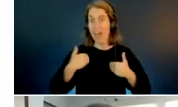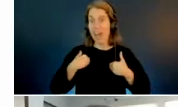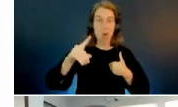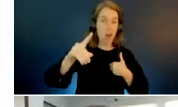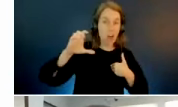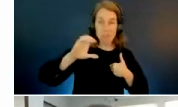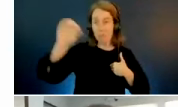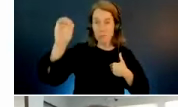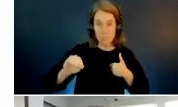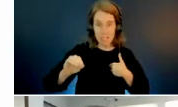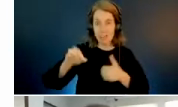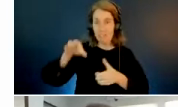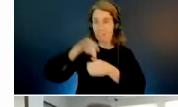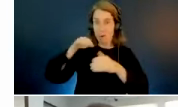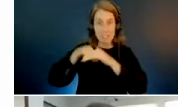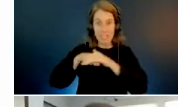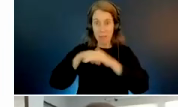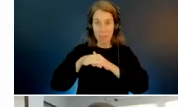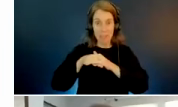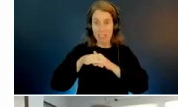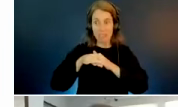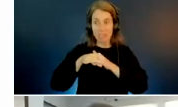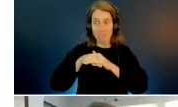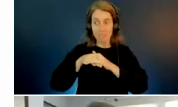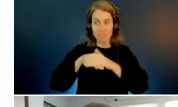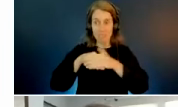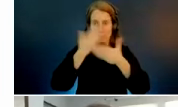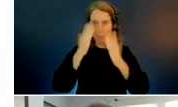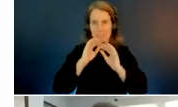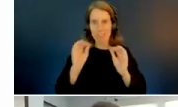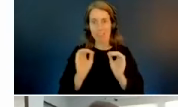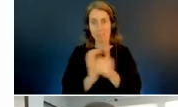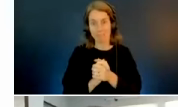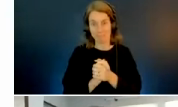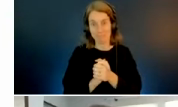whatever method we talk about today and you come to the conclusion that that's